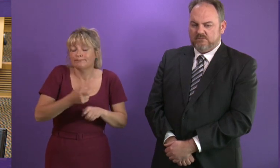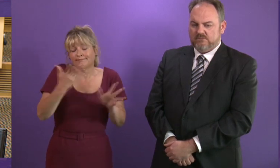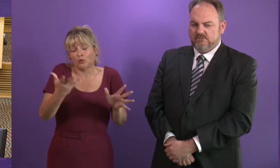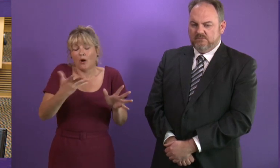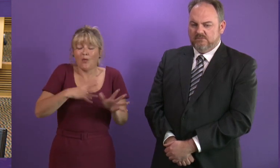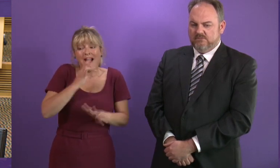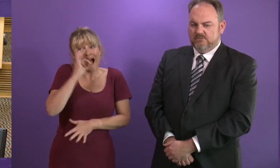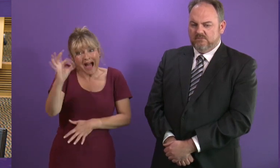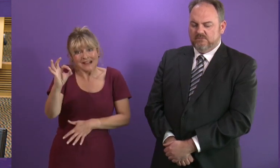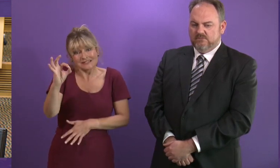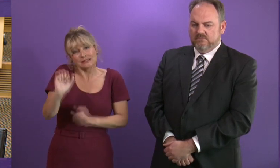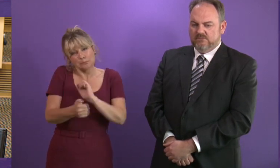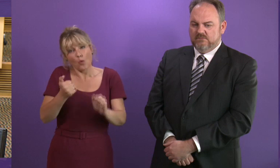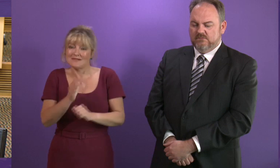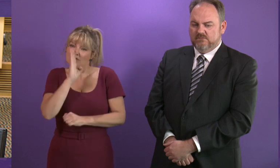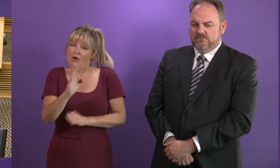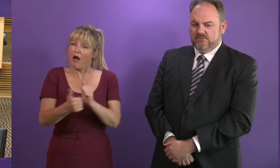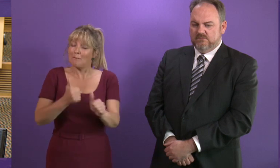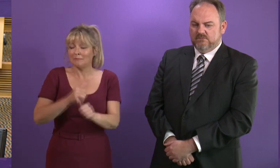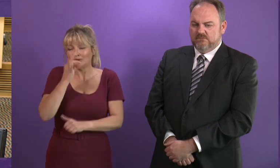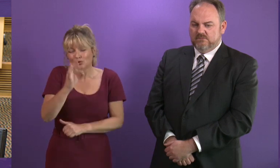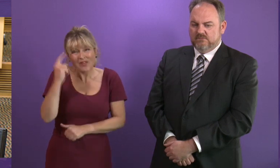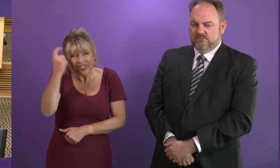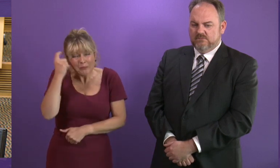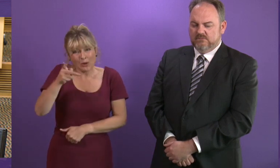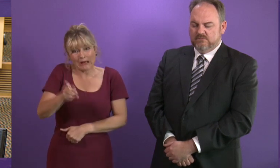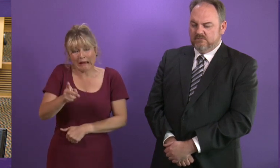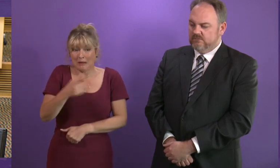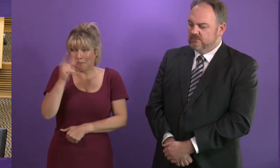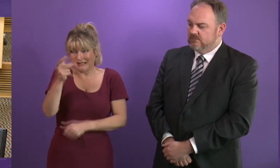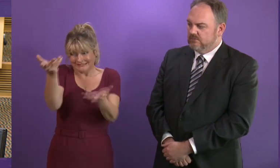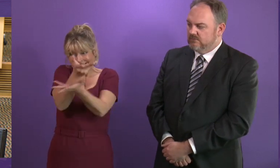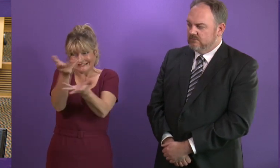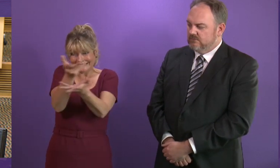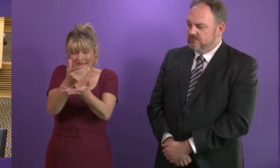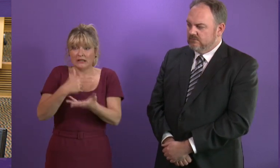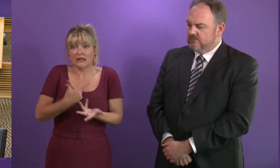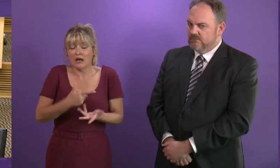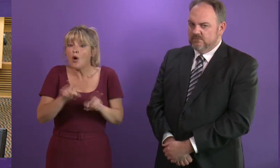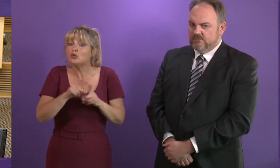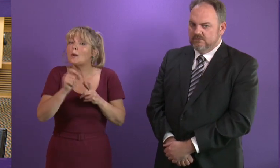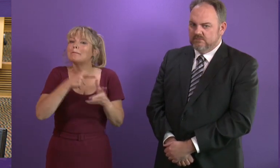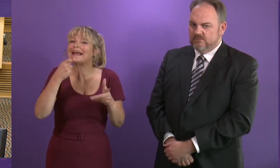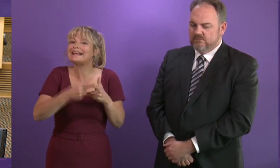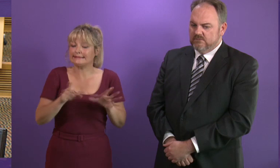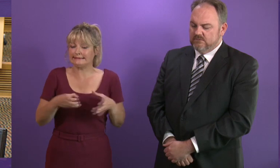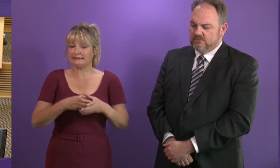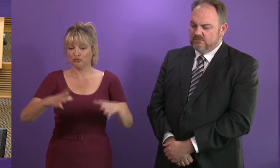The minister has offered assistance to Tesco about the situation, and, as always, our partnership action for continuing employment team stands ready to offer any support to staff facing